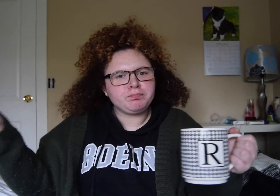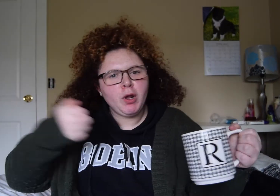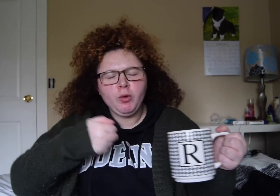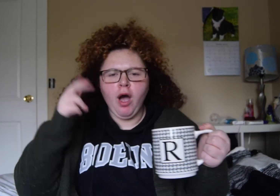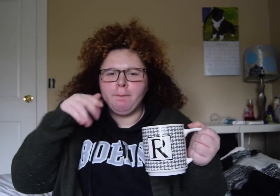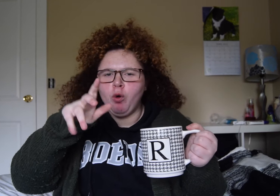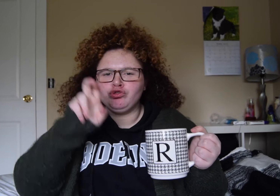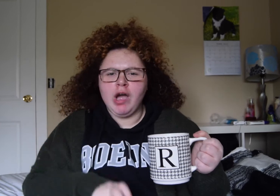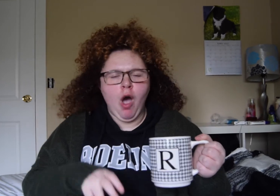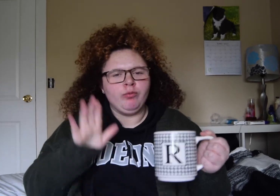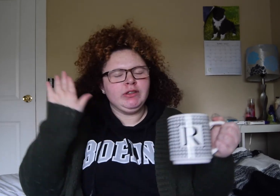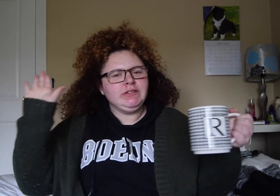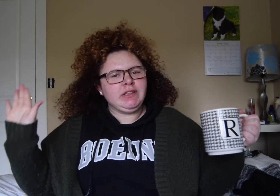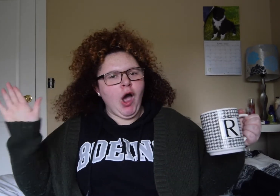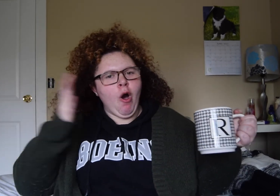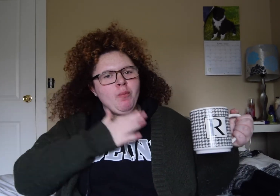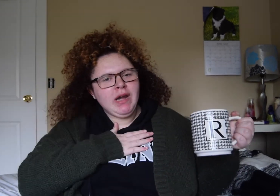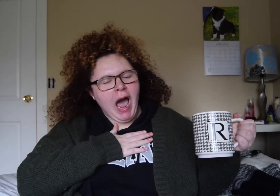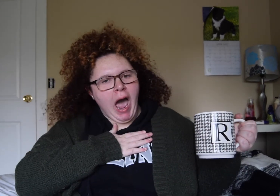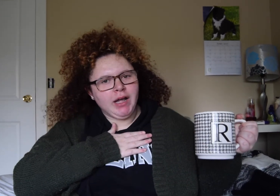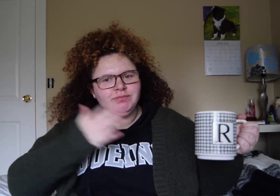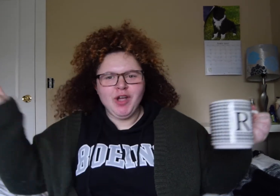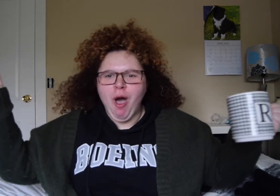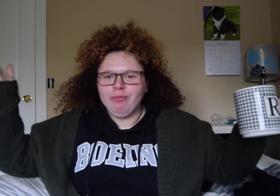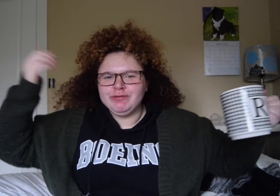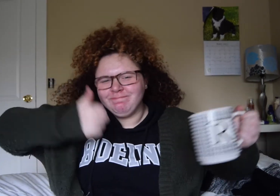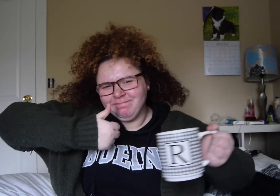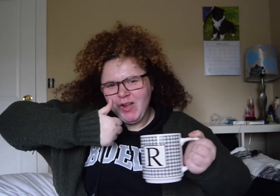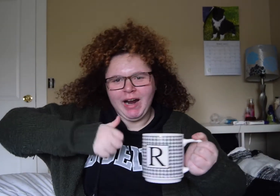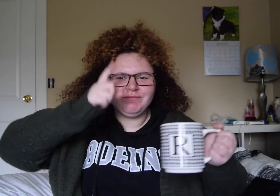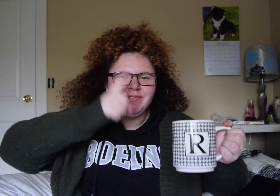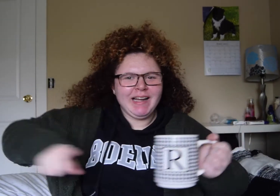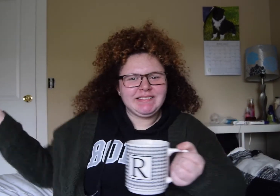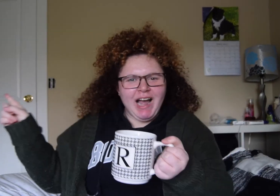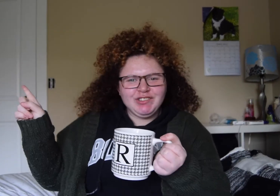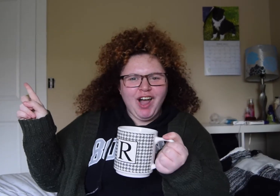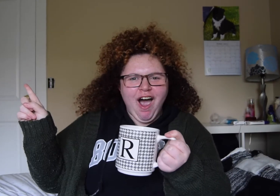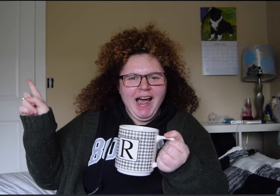Pull up your chair, sit down, and just relax Let's get started!